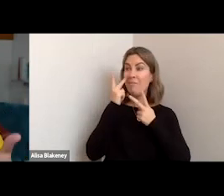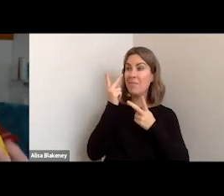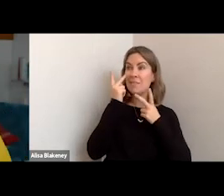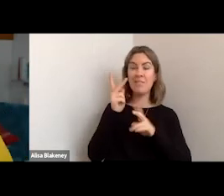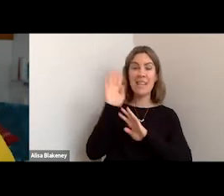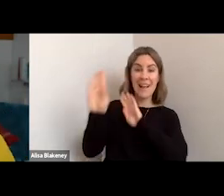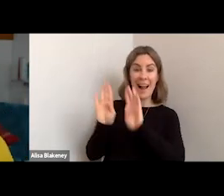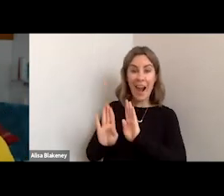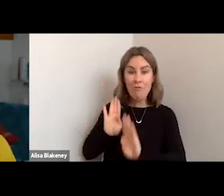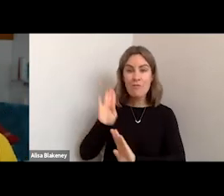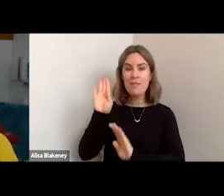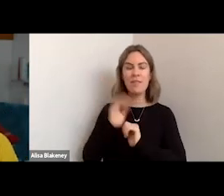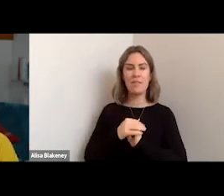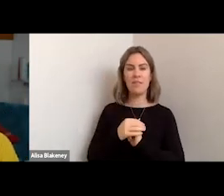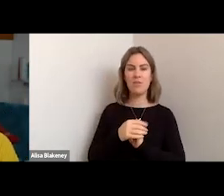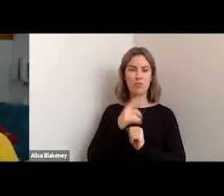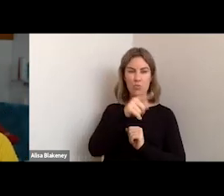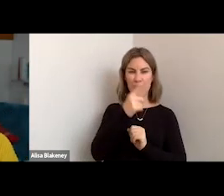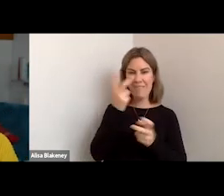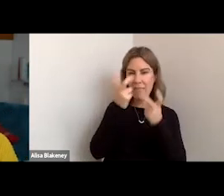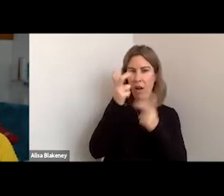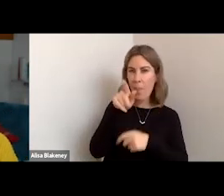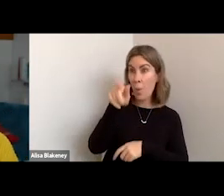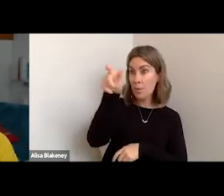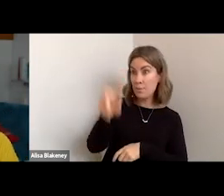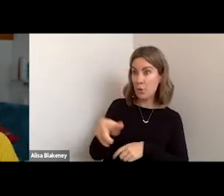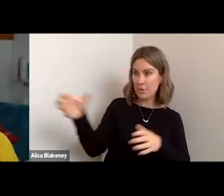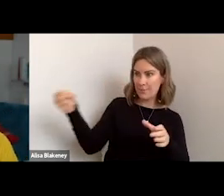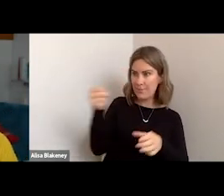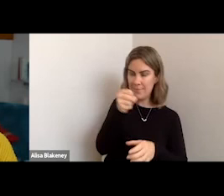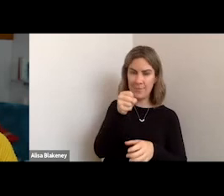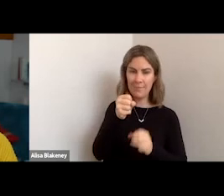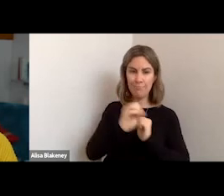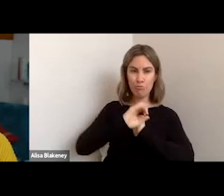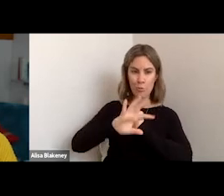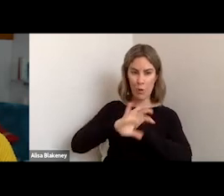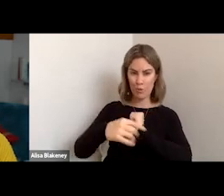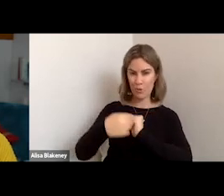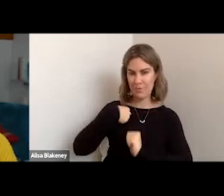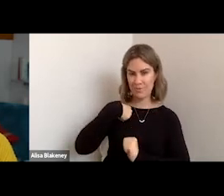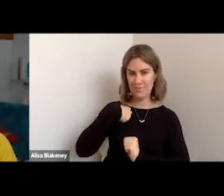find those people and bring them in. Some of the top ones will already be